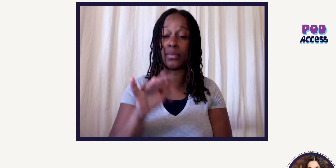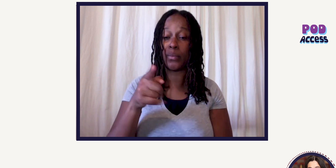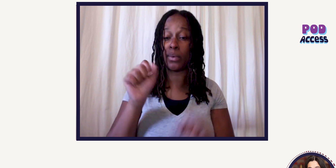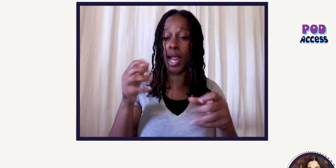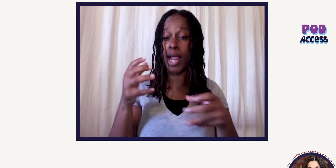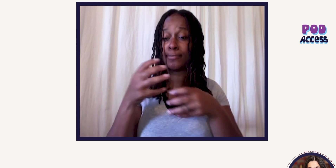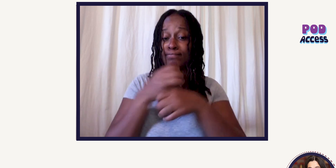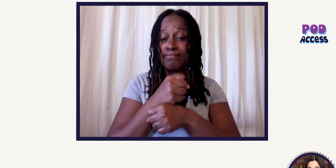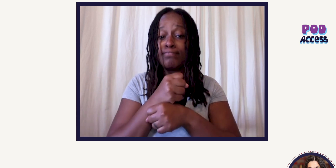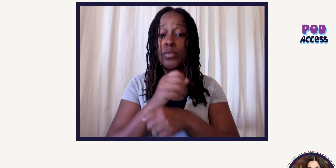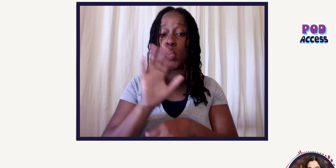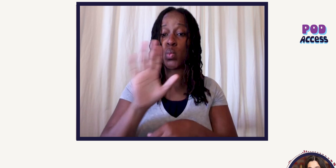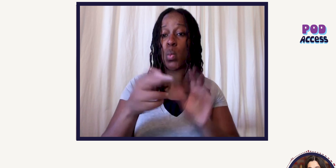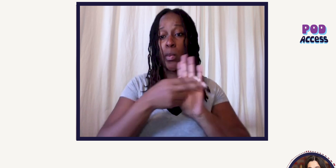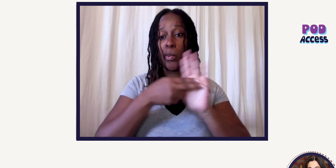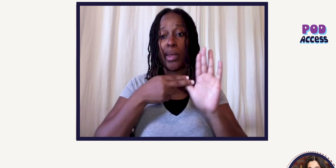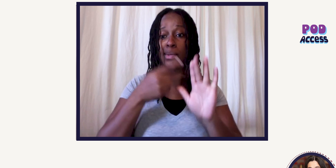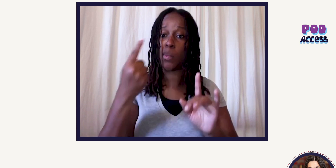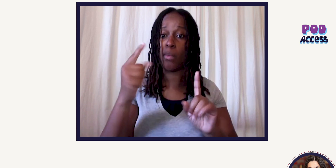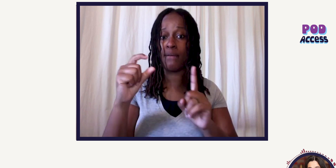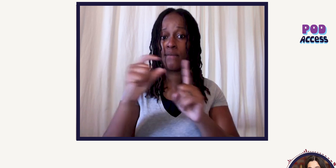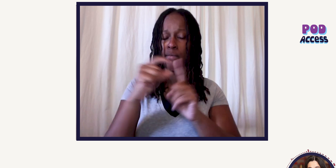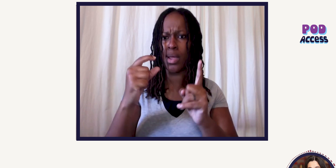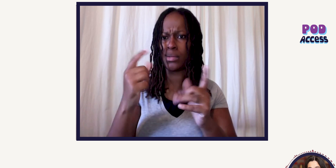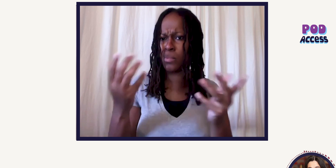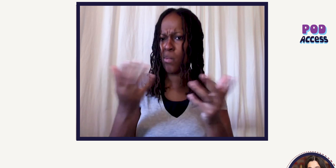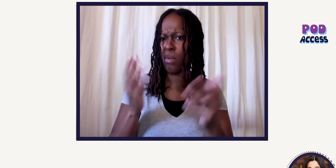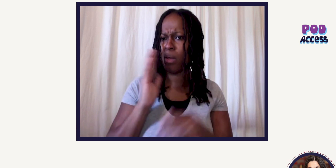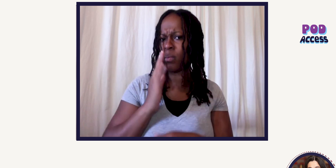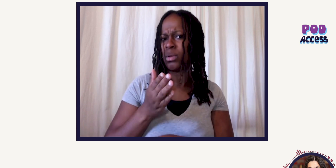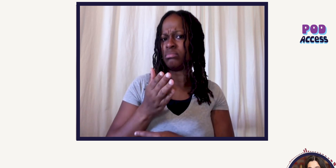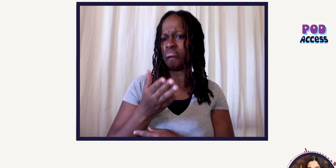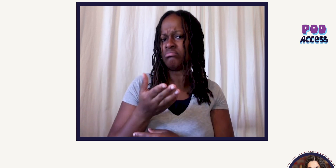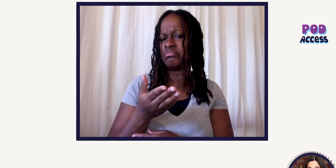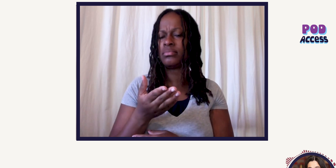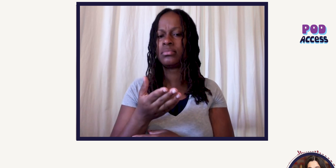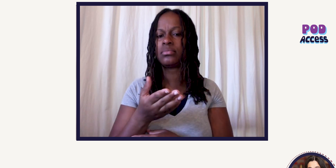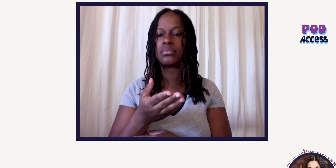If you could summarize your brand in one phrase, what would